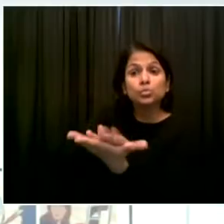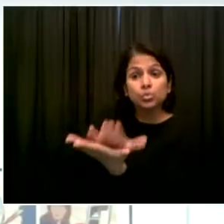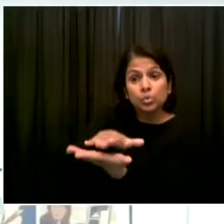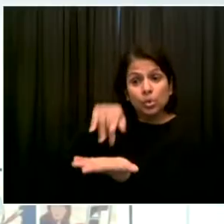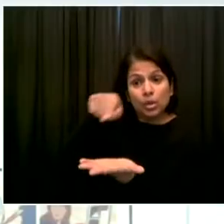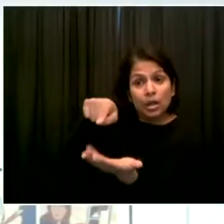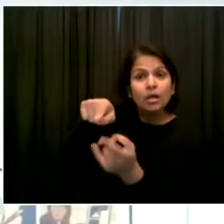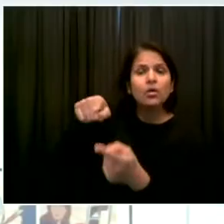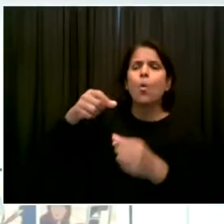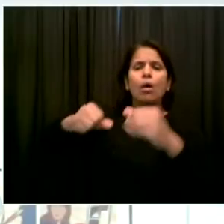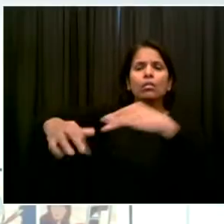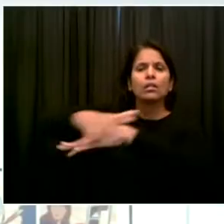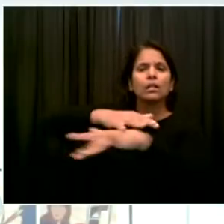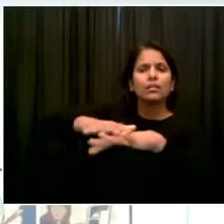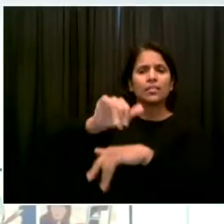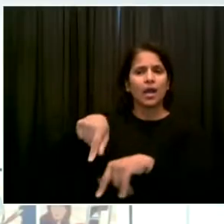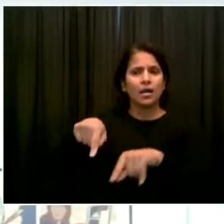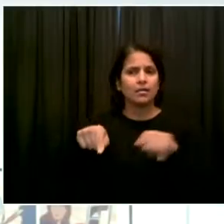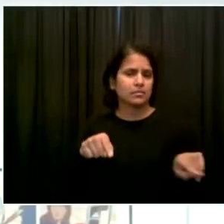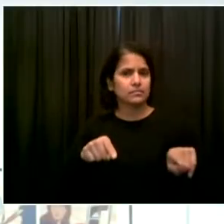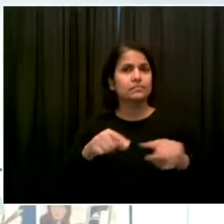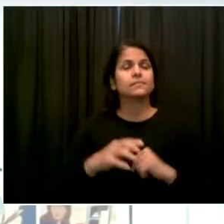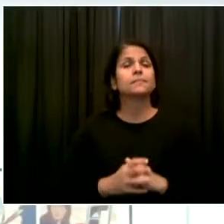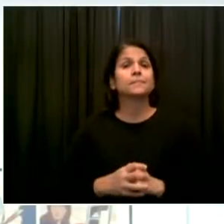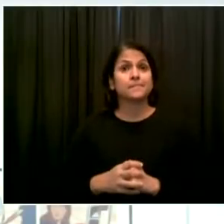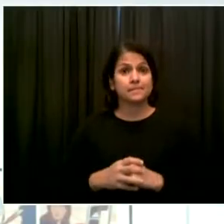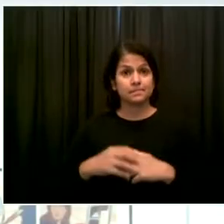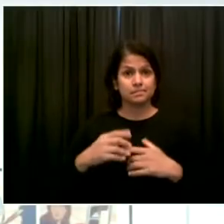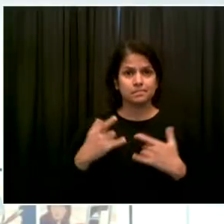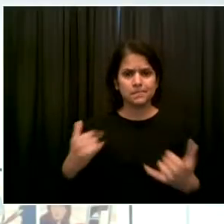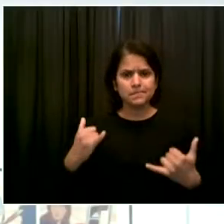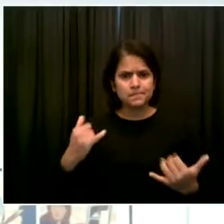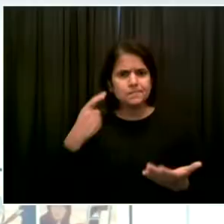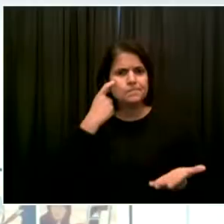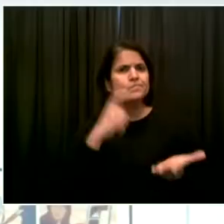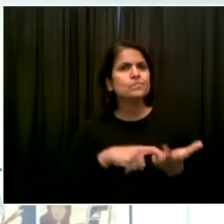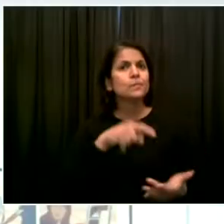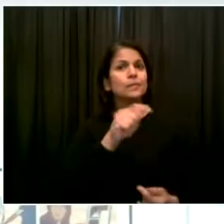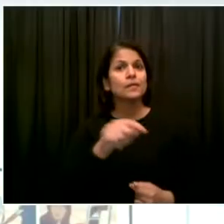SCHOOL TRANSMISSION. THE FORMER AS WE HAVE BEEN